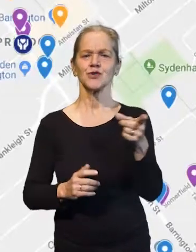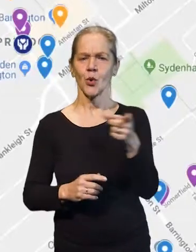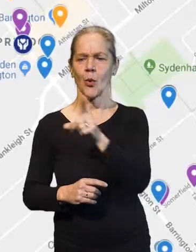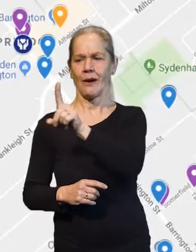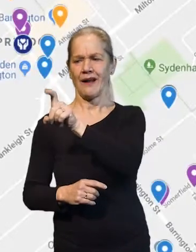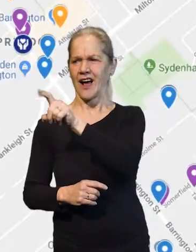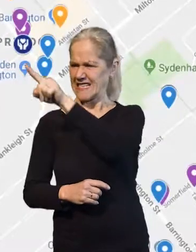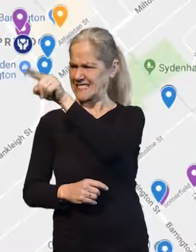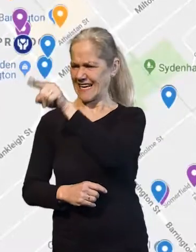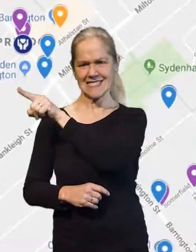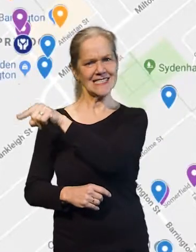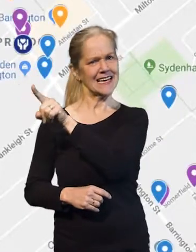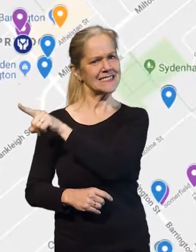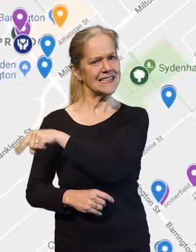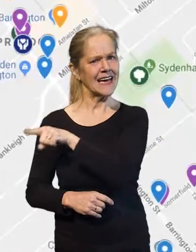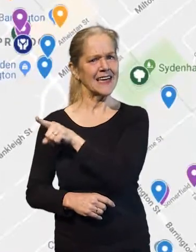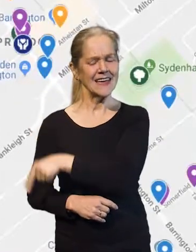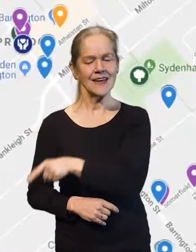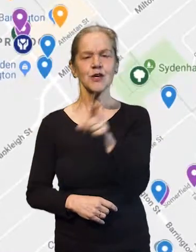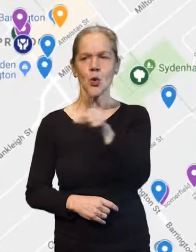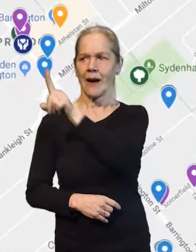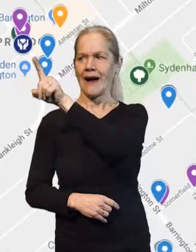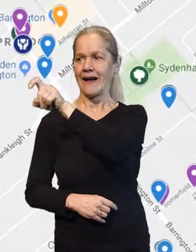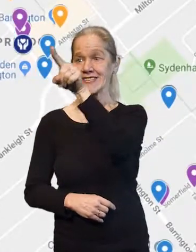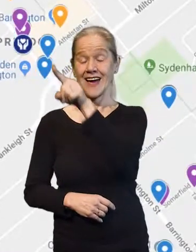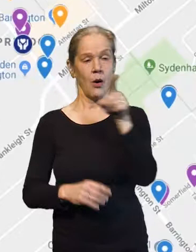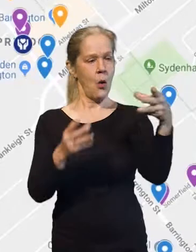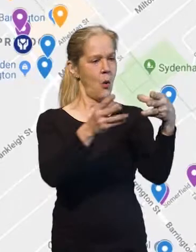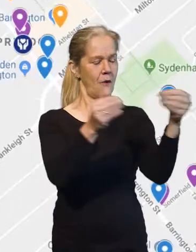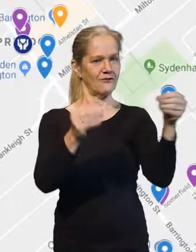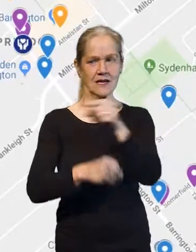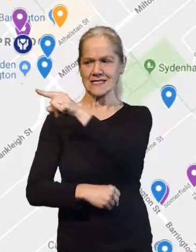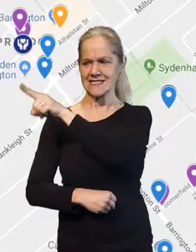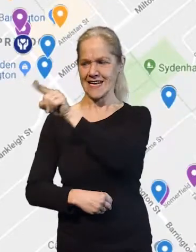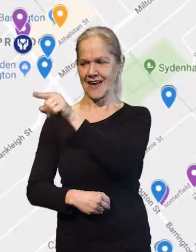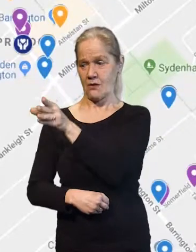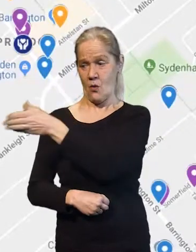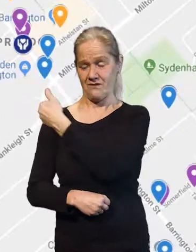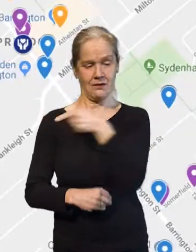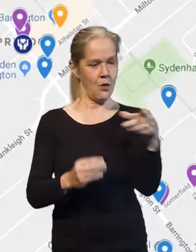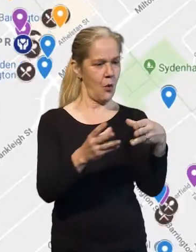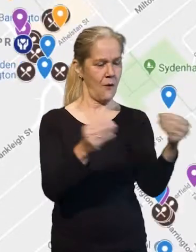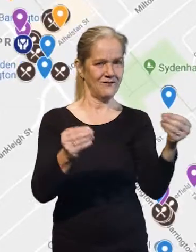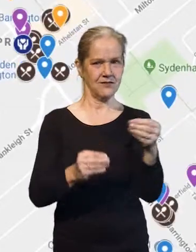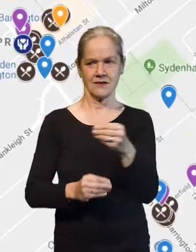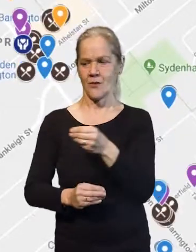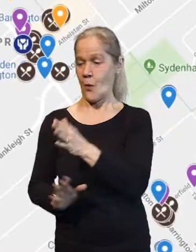If you click those little ticks, you'll find that those points disappear and so you can select or deselect each category